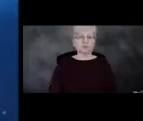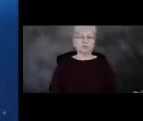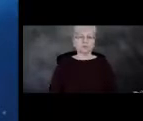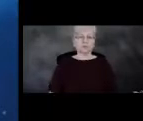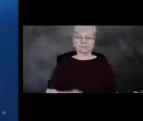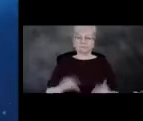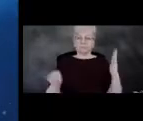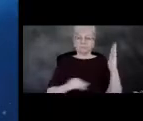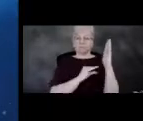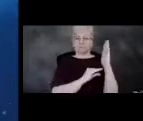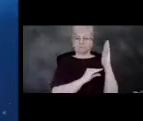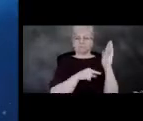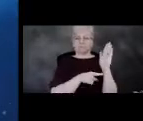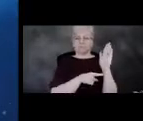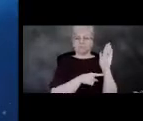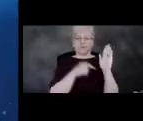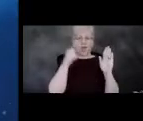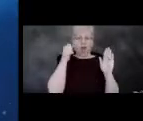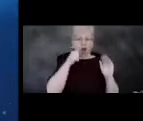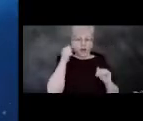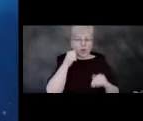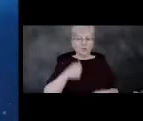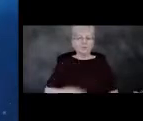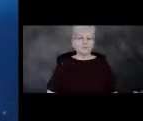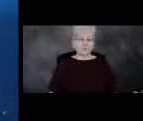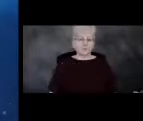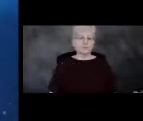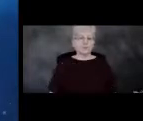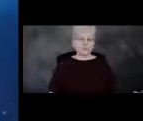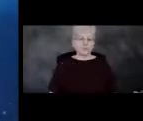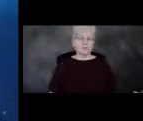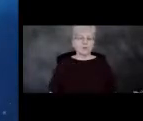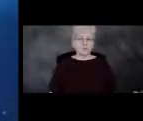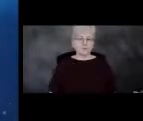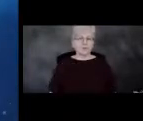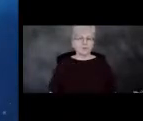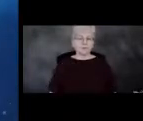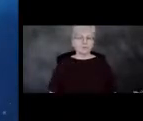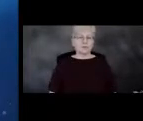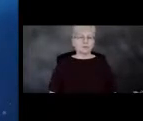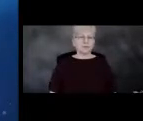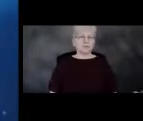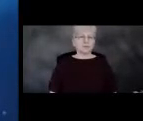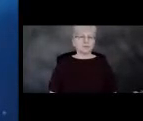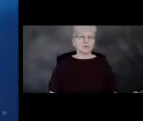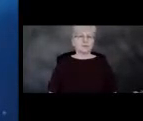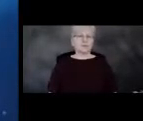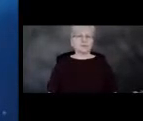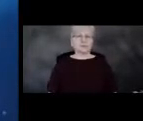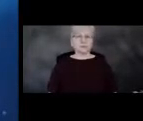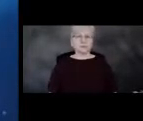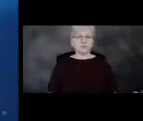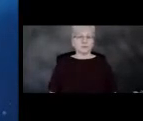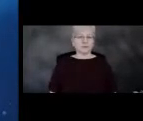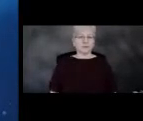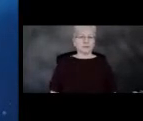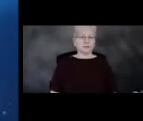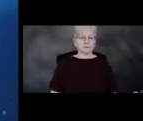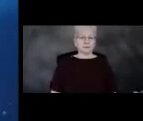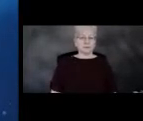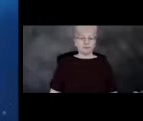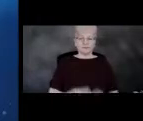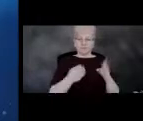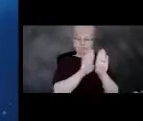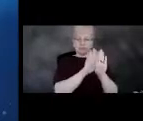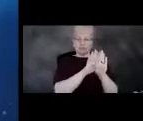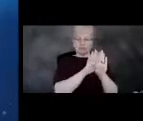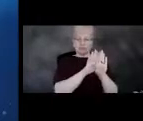is you 16:53:43 -- I've loaded a good amount of content